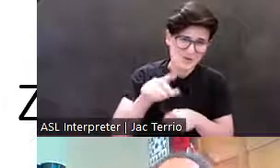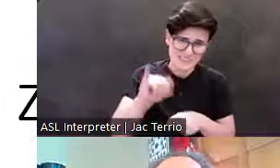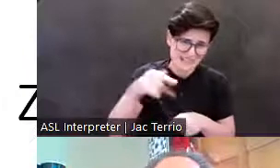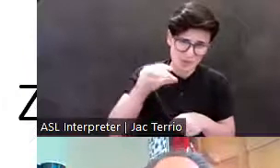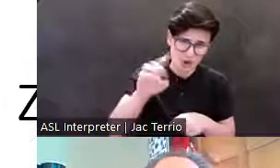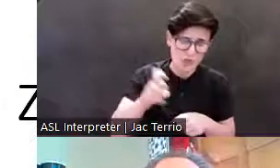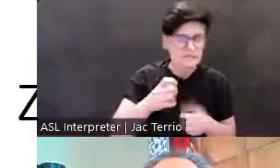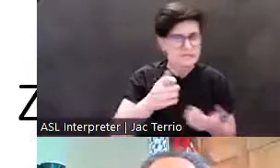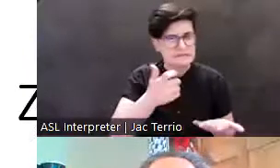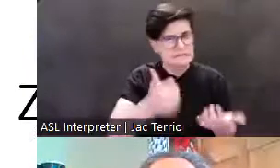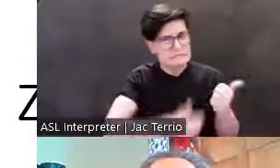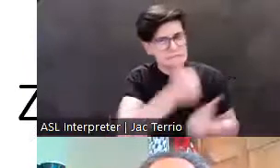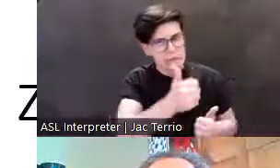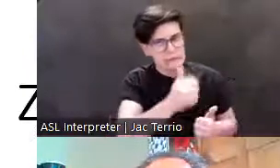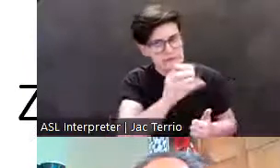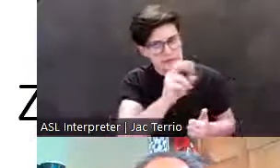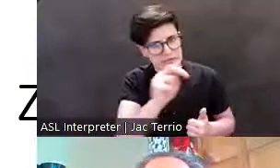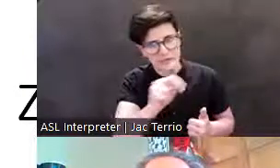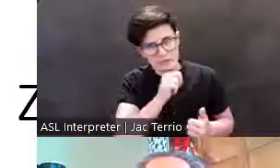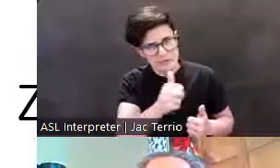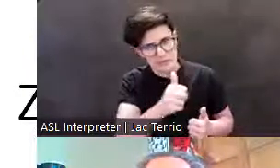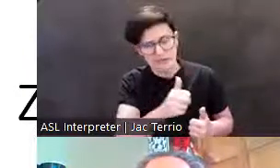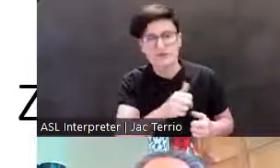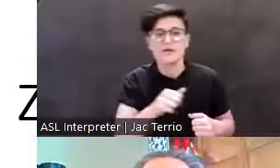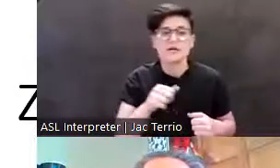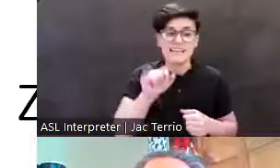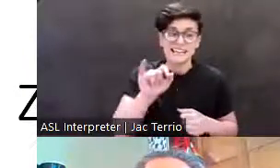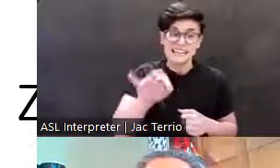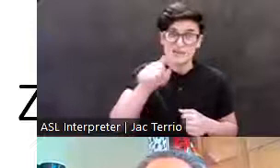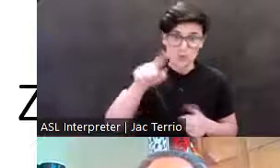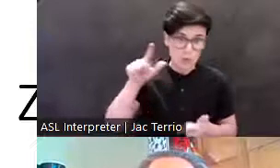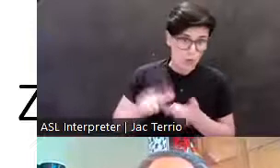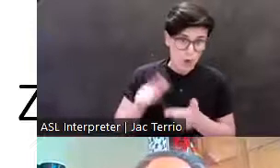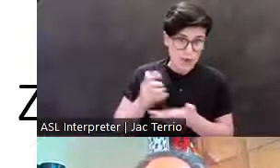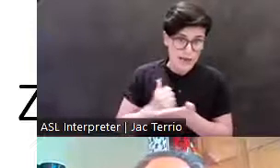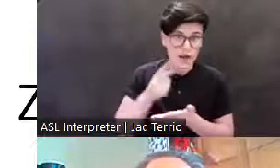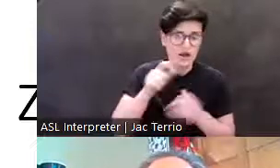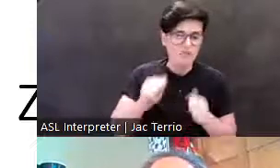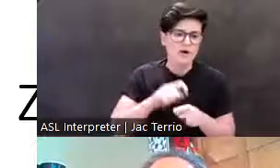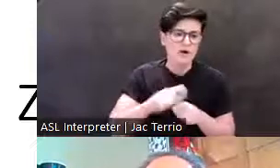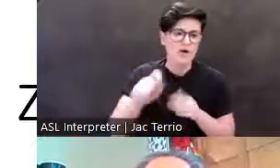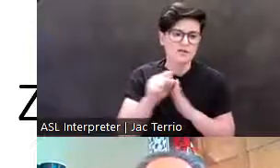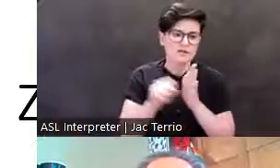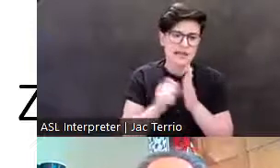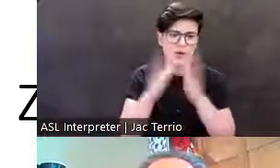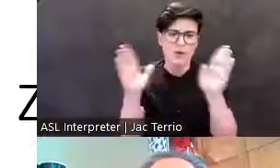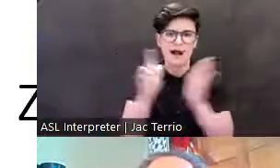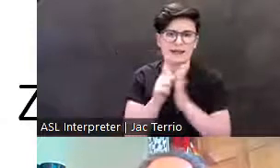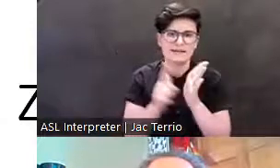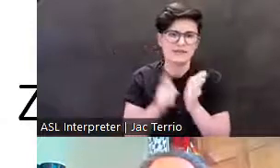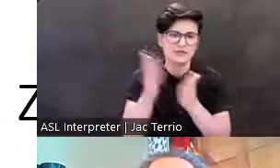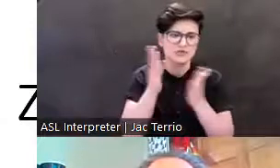If you are person who is low income, you can call statewide legal services of Connecticut.